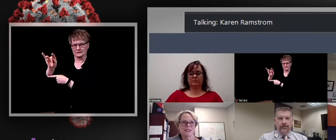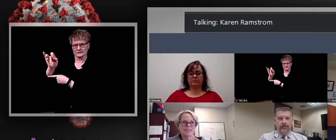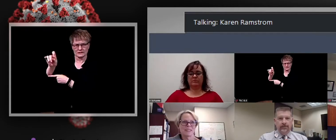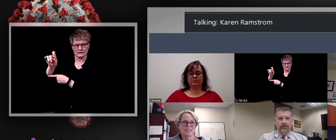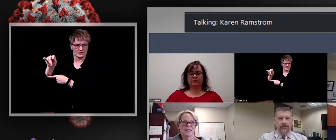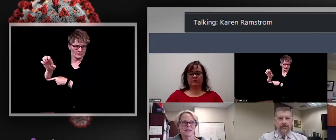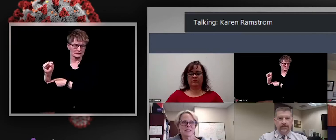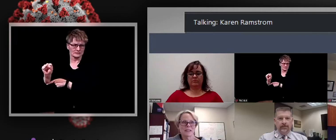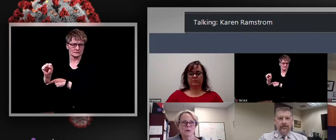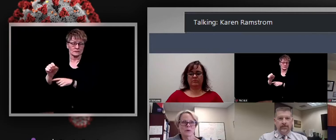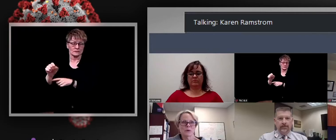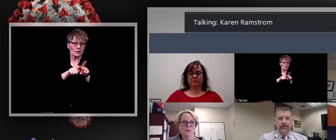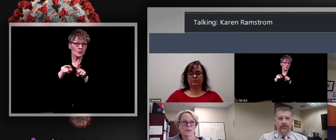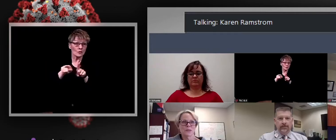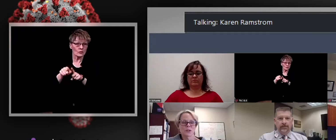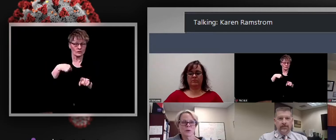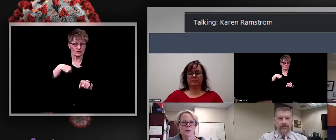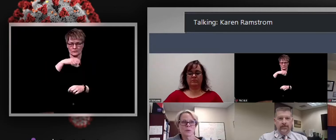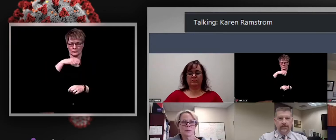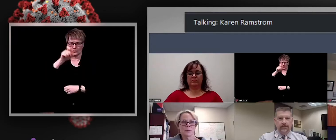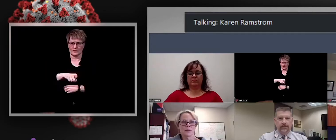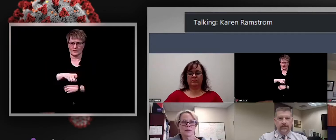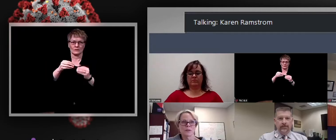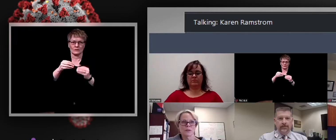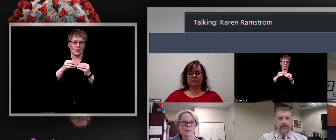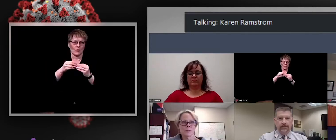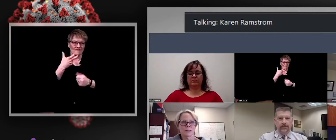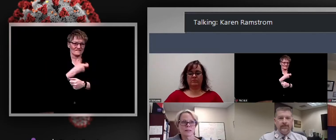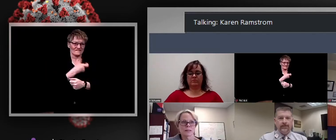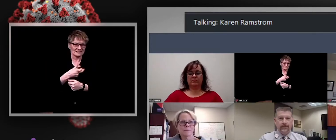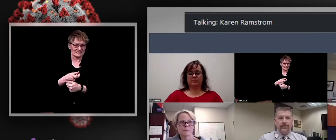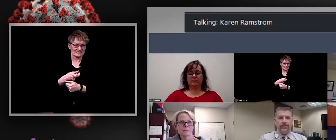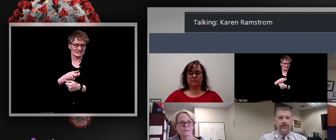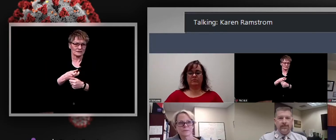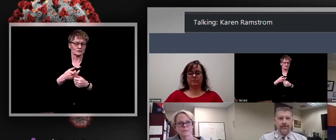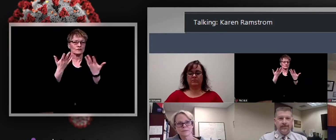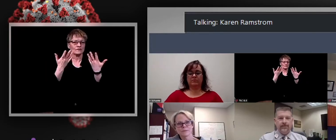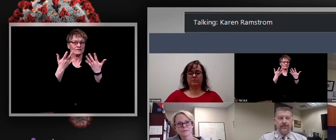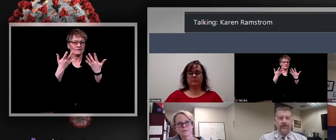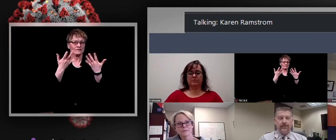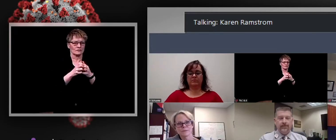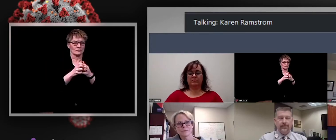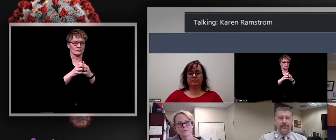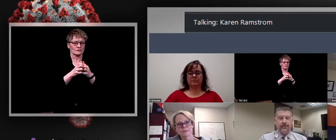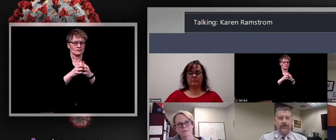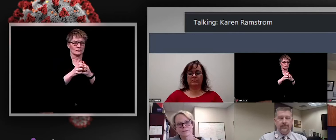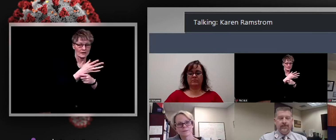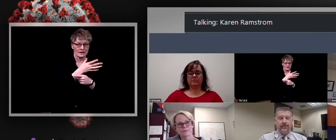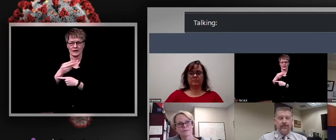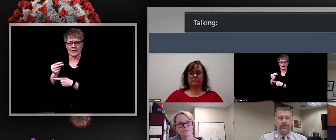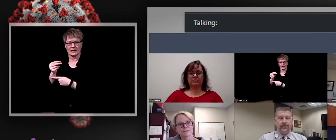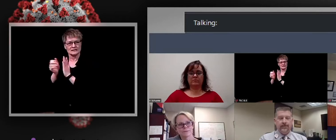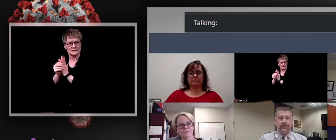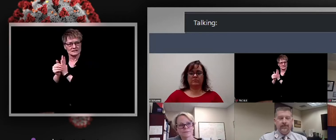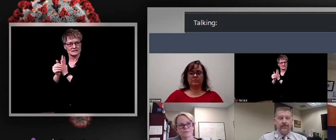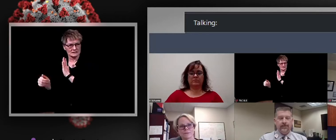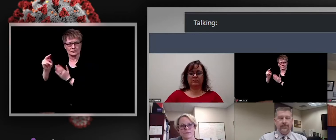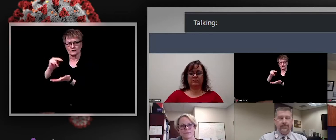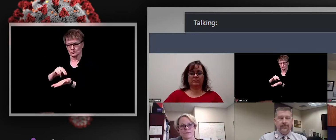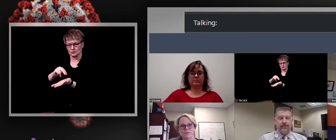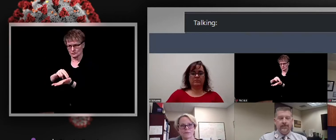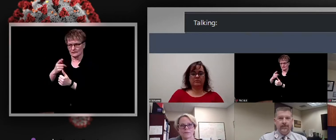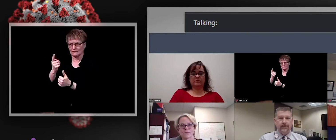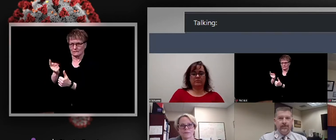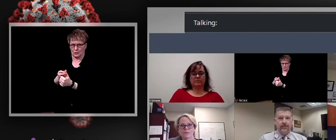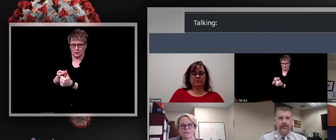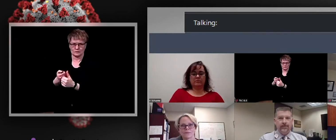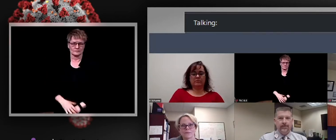vaccine to get through those groups. And so, we'll be doing that for the coming week.